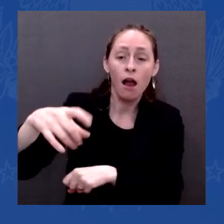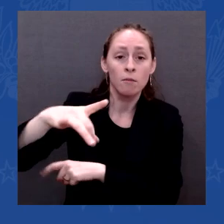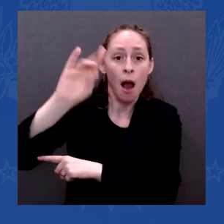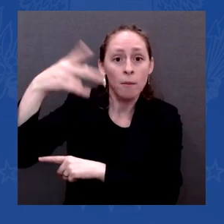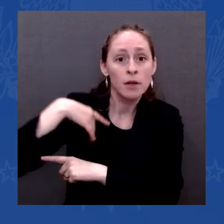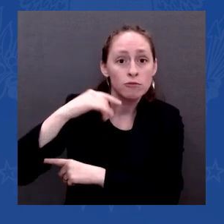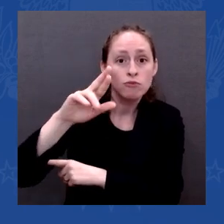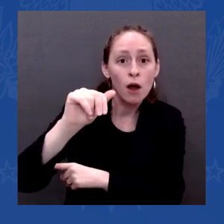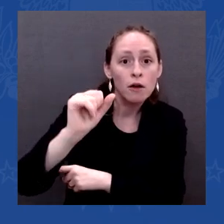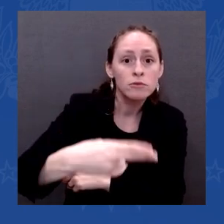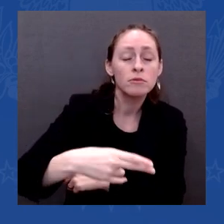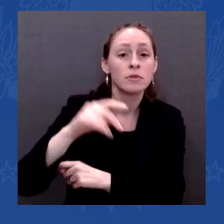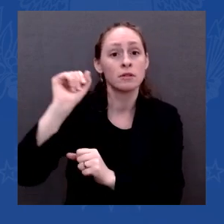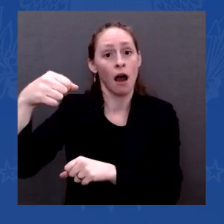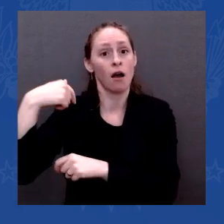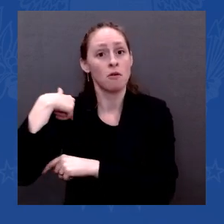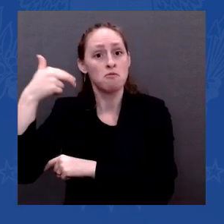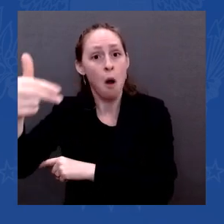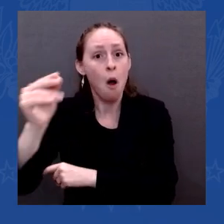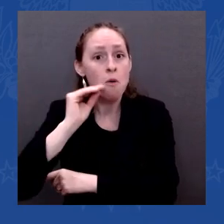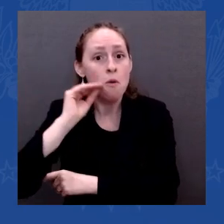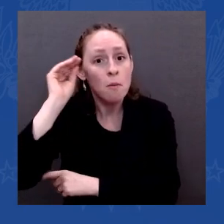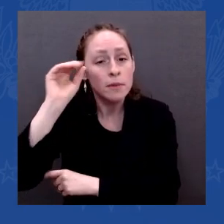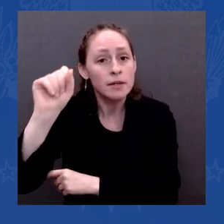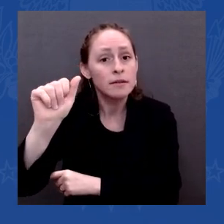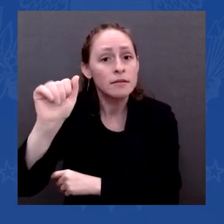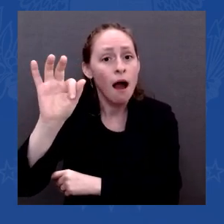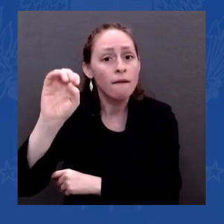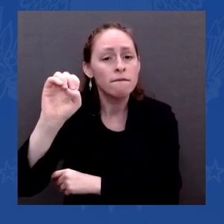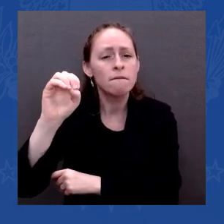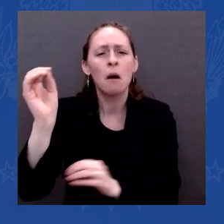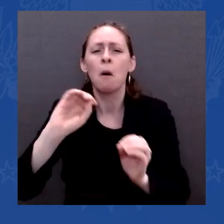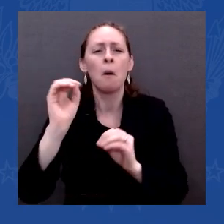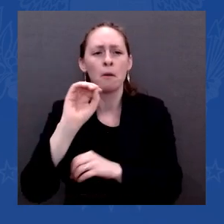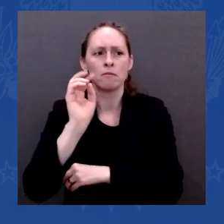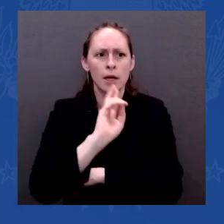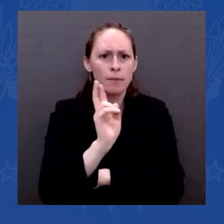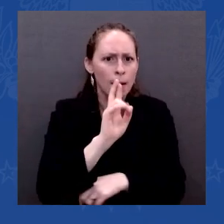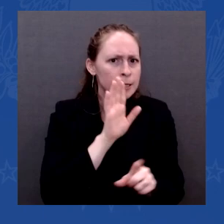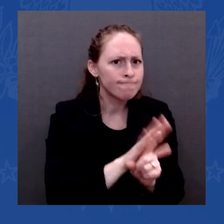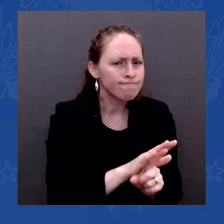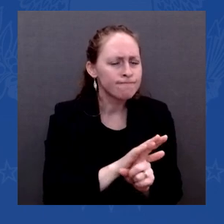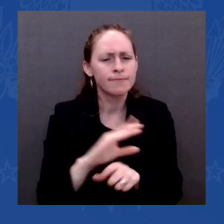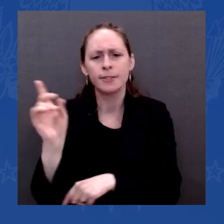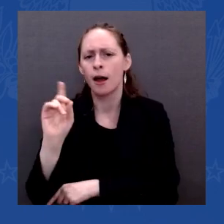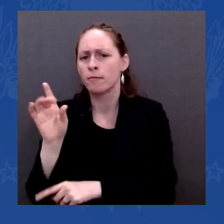We need the voice of mayors telling the stories of what your communities need,